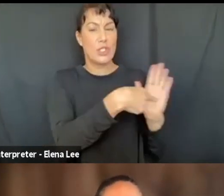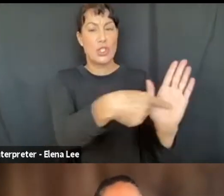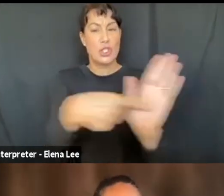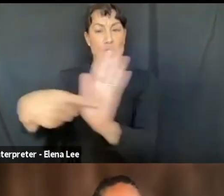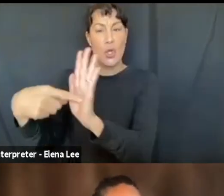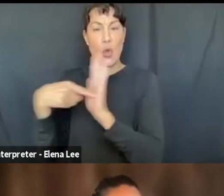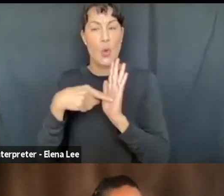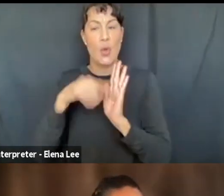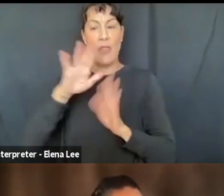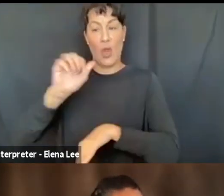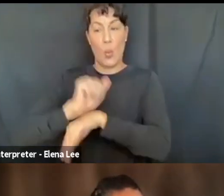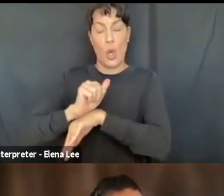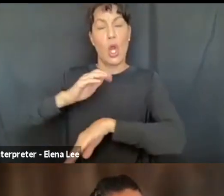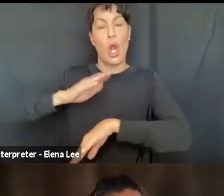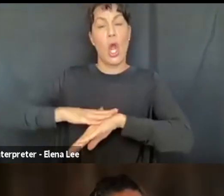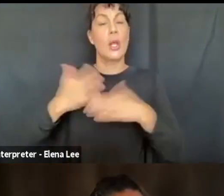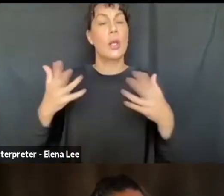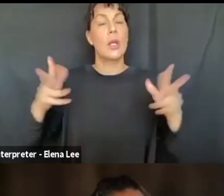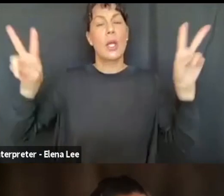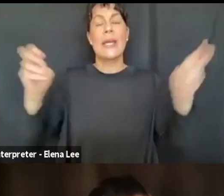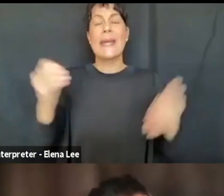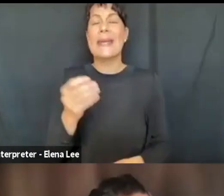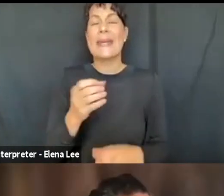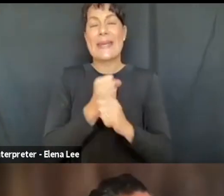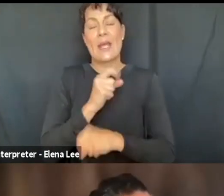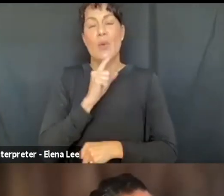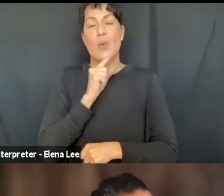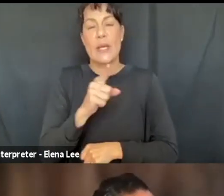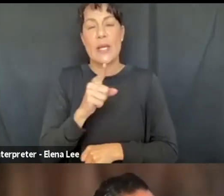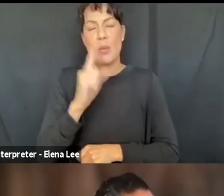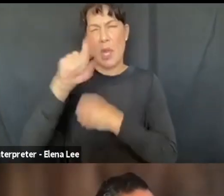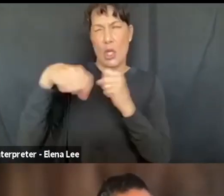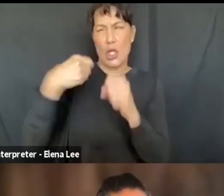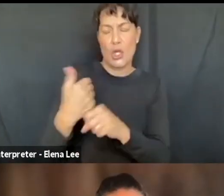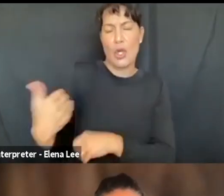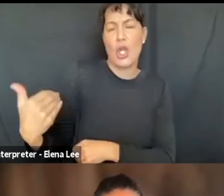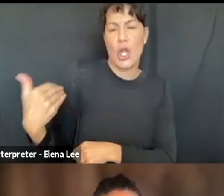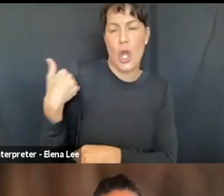about a year ago and has more recently been sharing